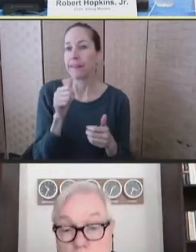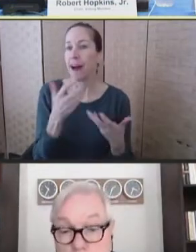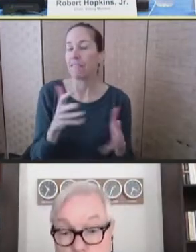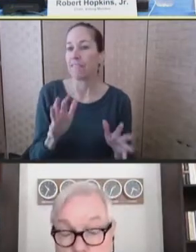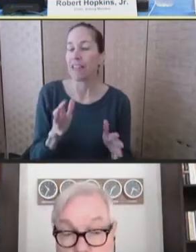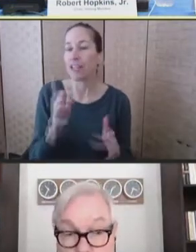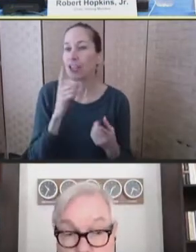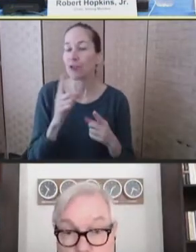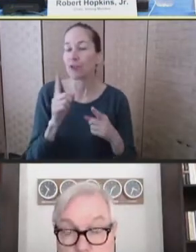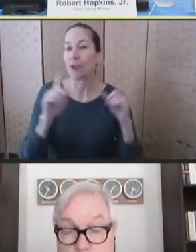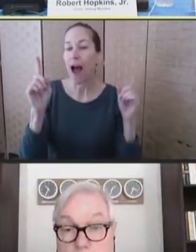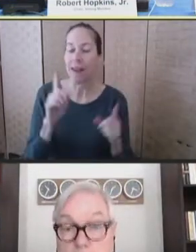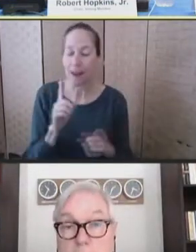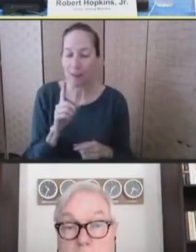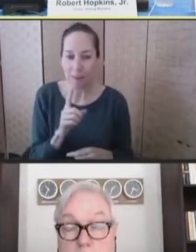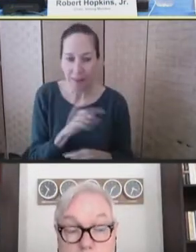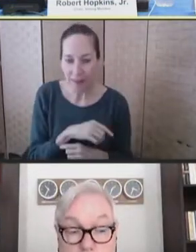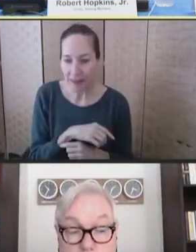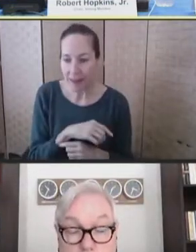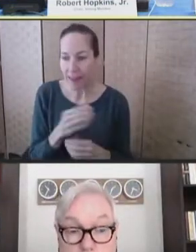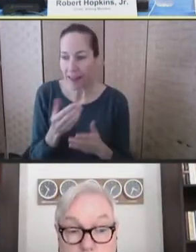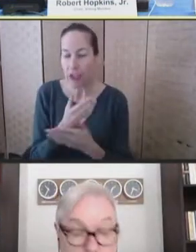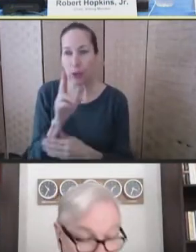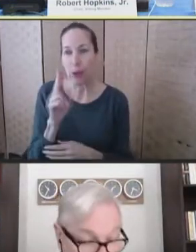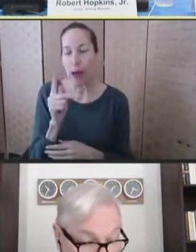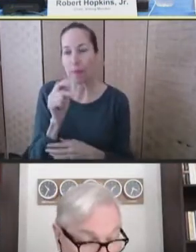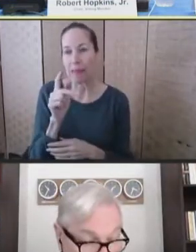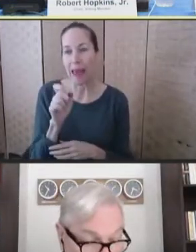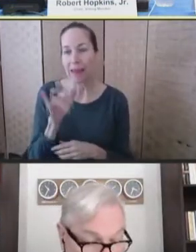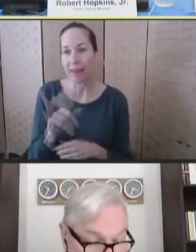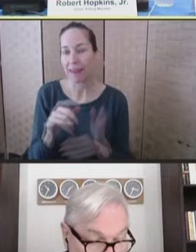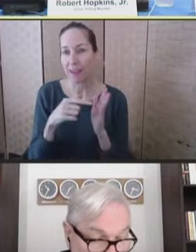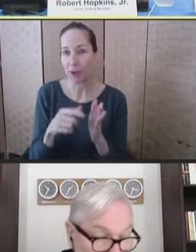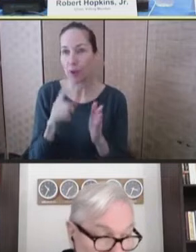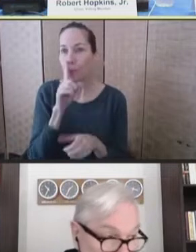The universal flu vaccine shows promise in providing broader and more durable protection